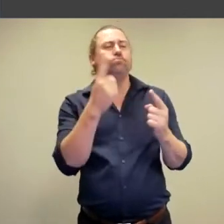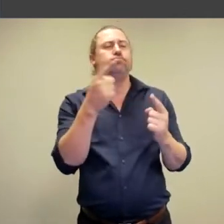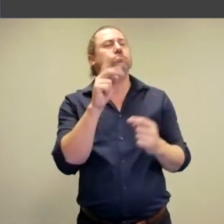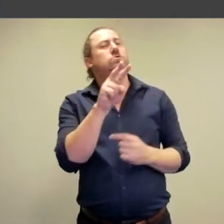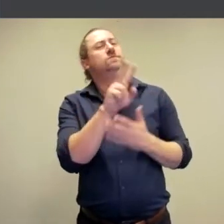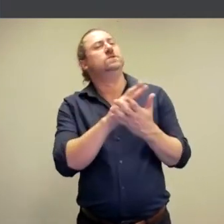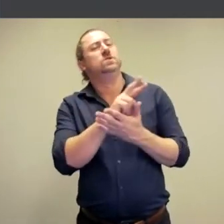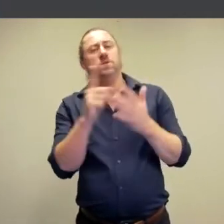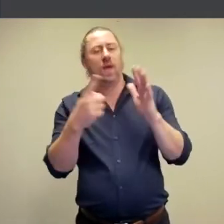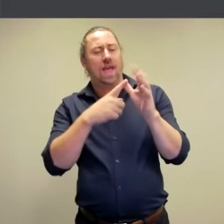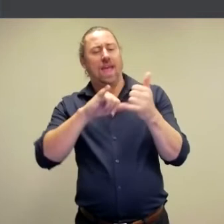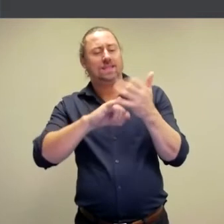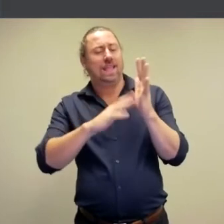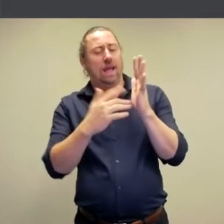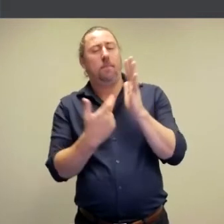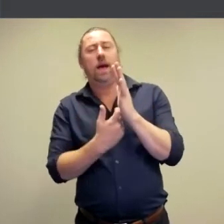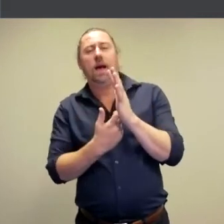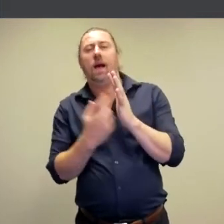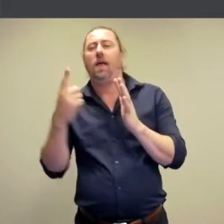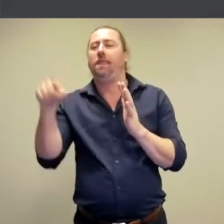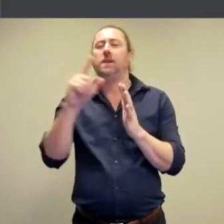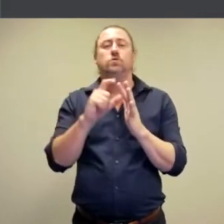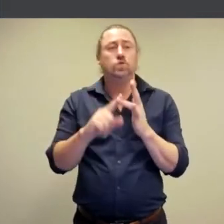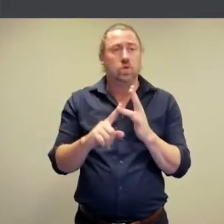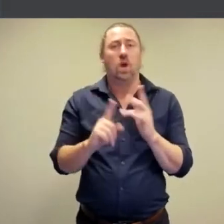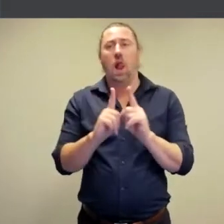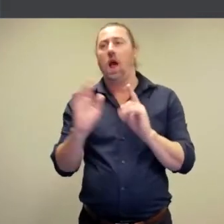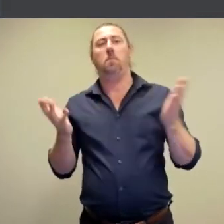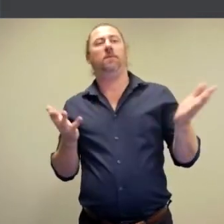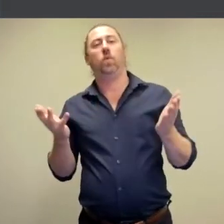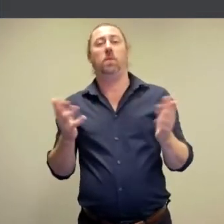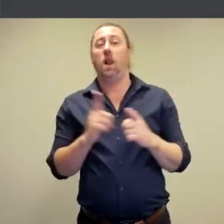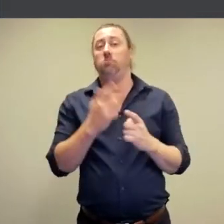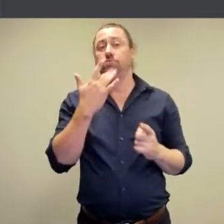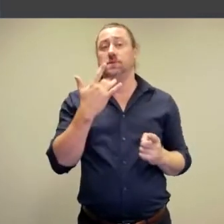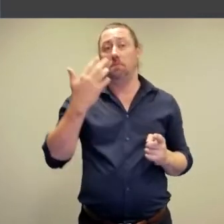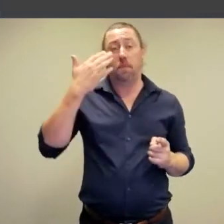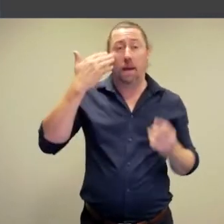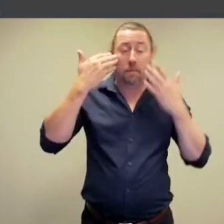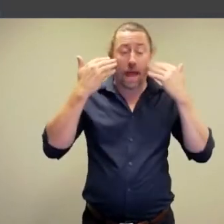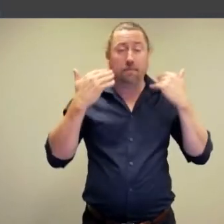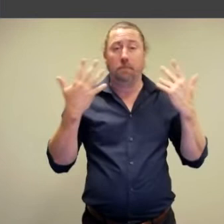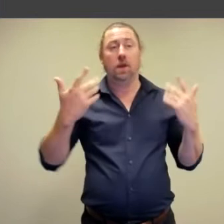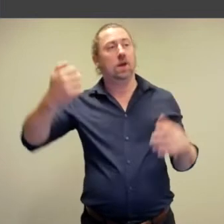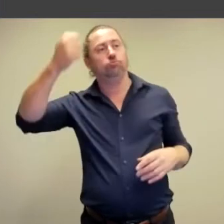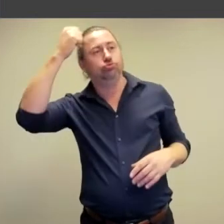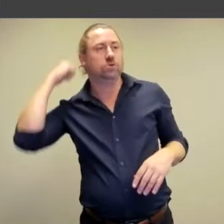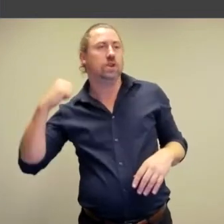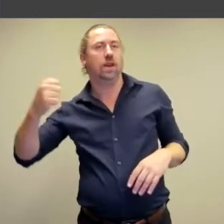artists perform by pretending to do your makeup,